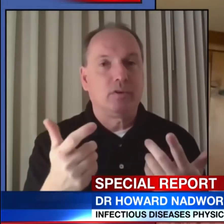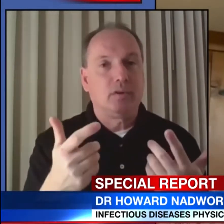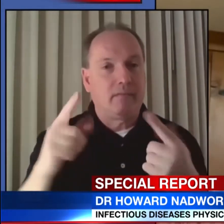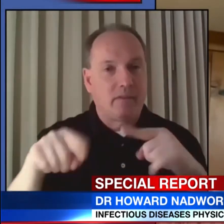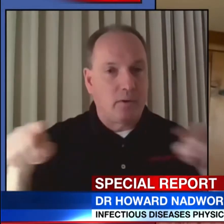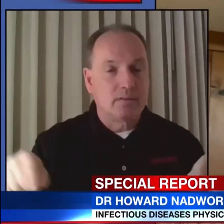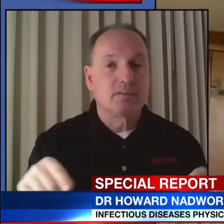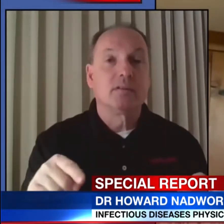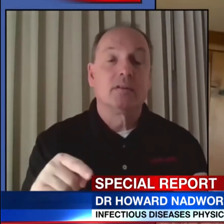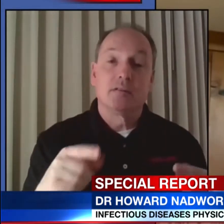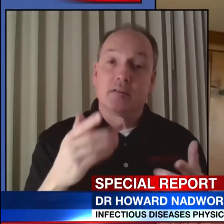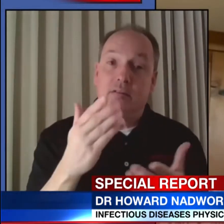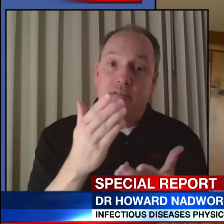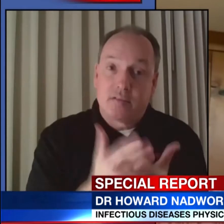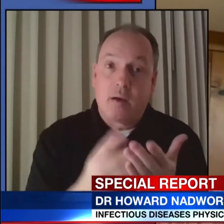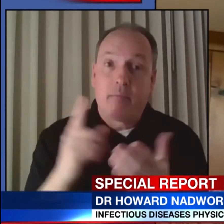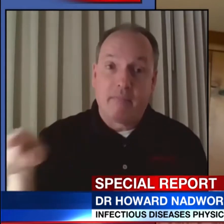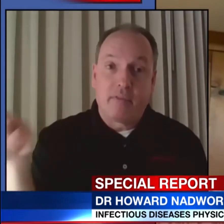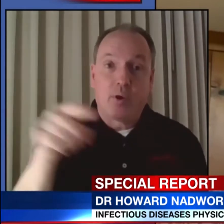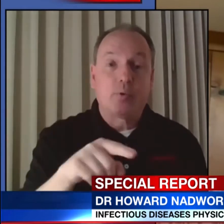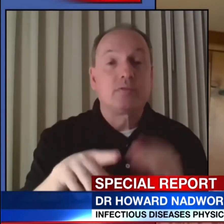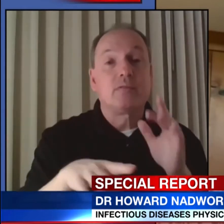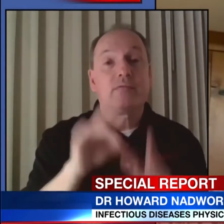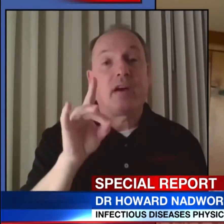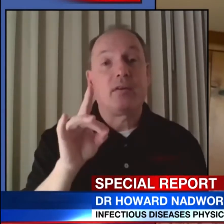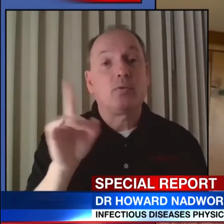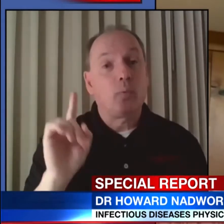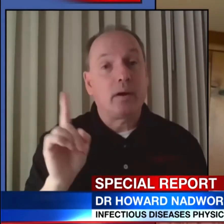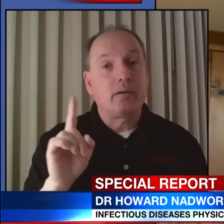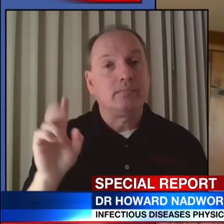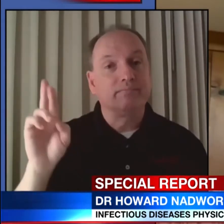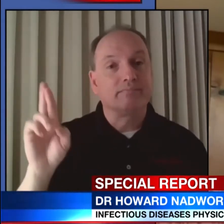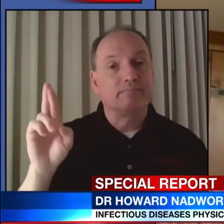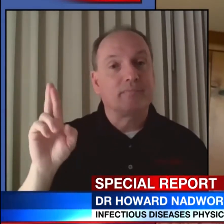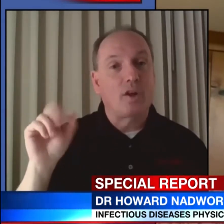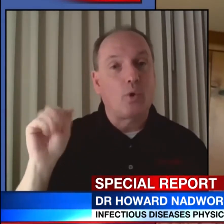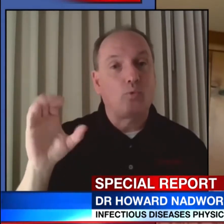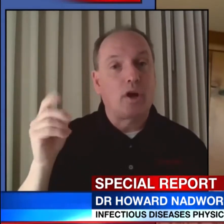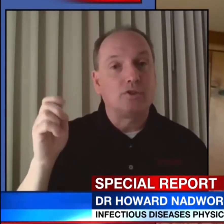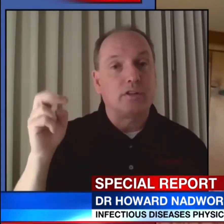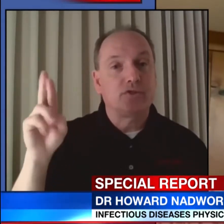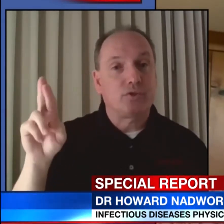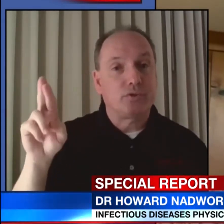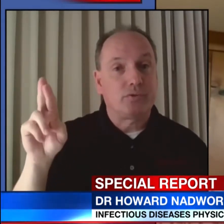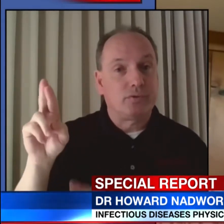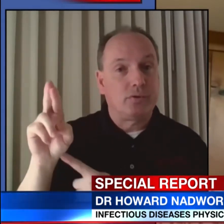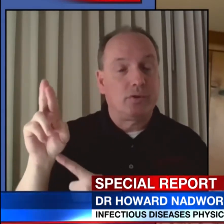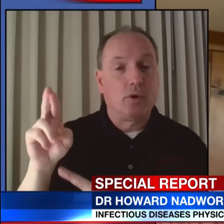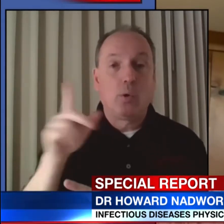THE B 117 STRAIN. BUT THAT'S THE GROUP OF STRAINS THAT CONCERNS ME MOST.